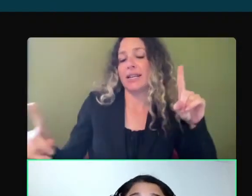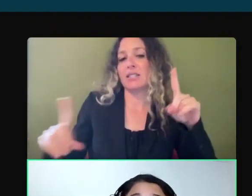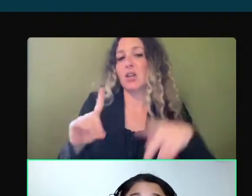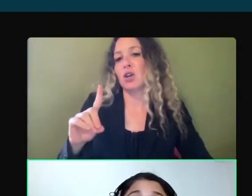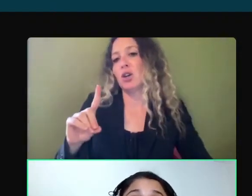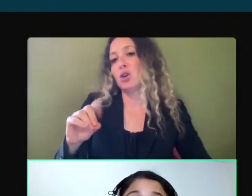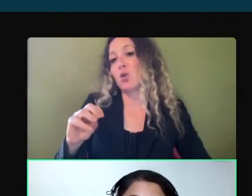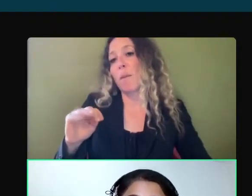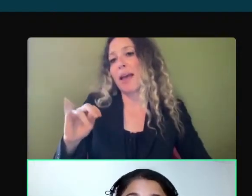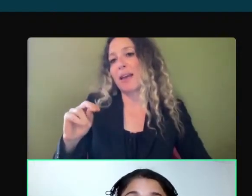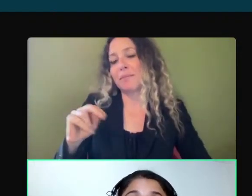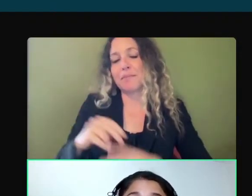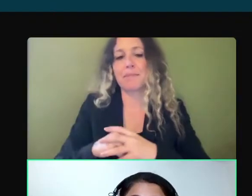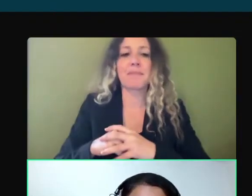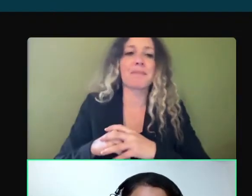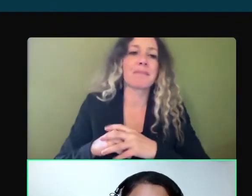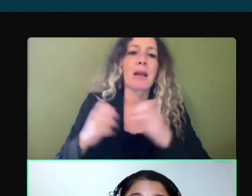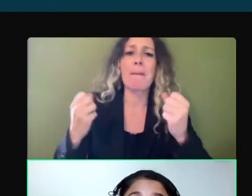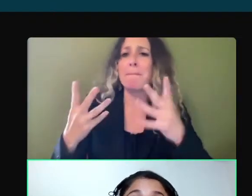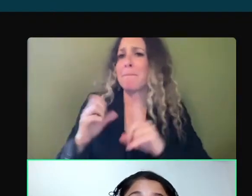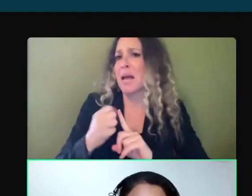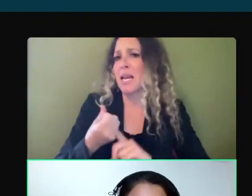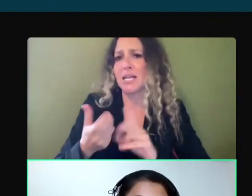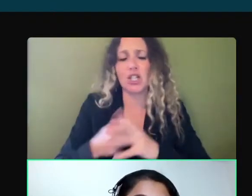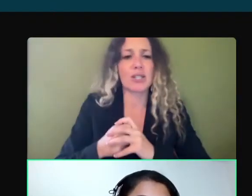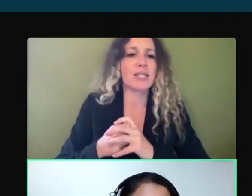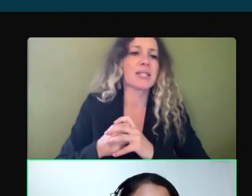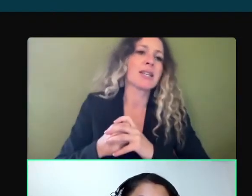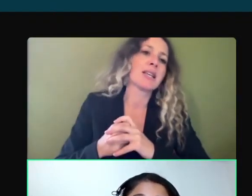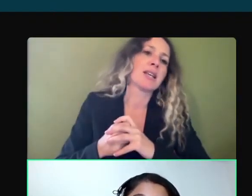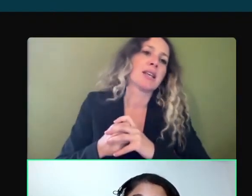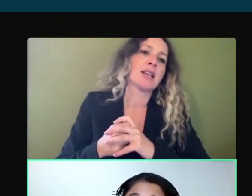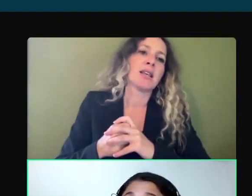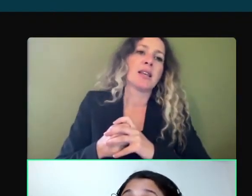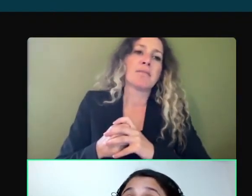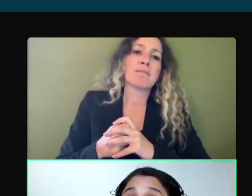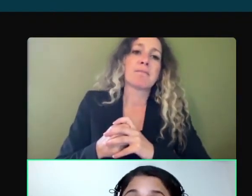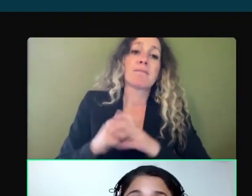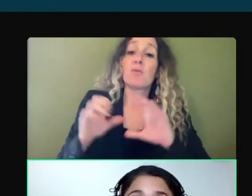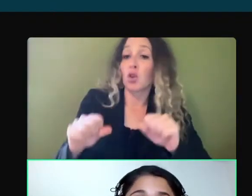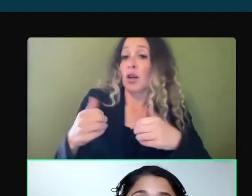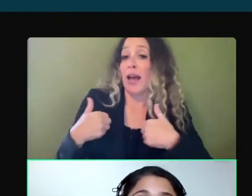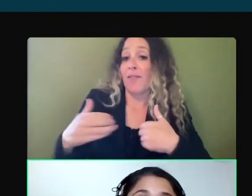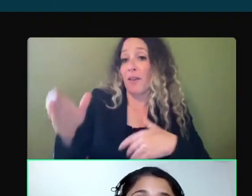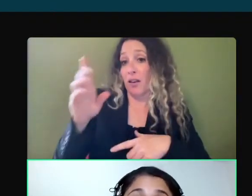many conditions that could include a cognitive disability, and here are a few of them. So